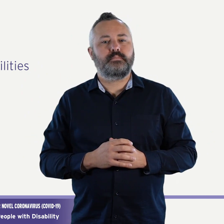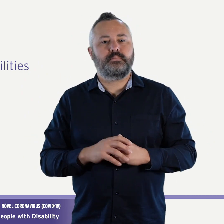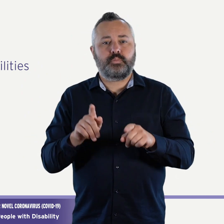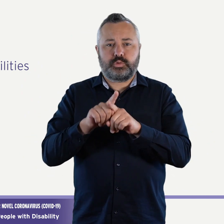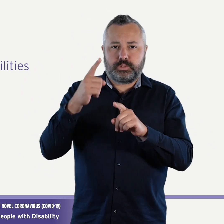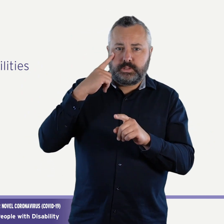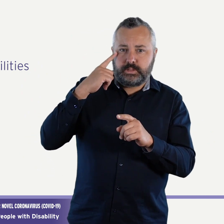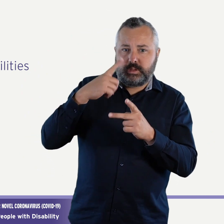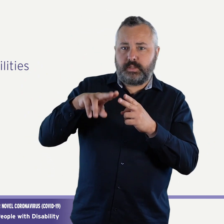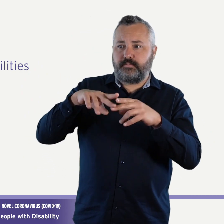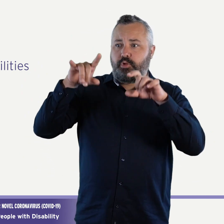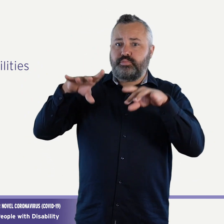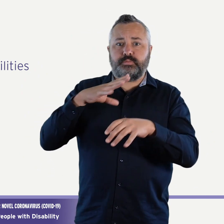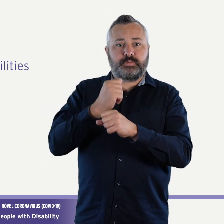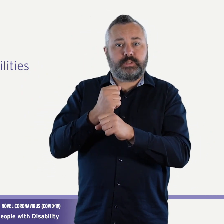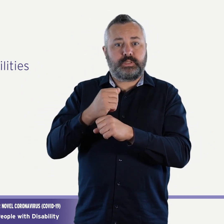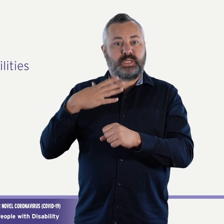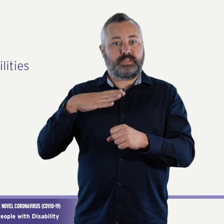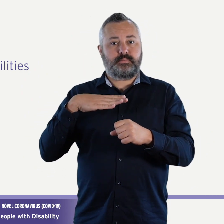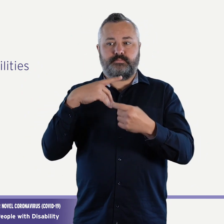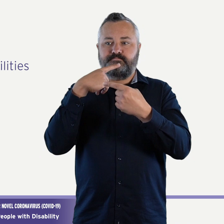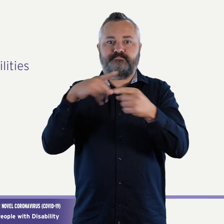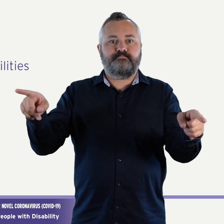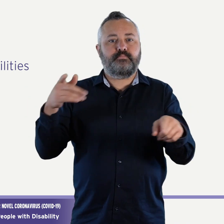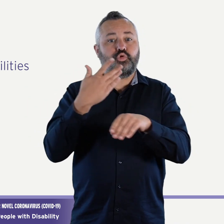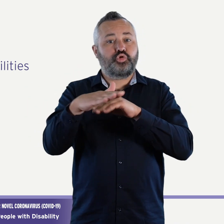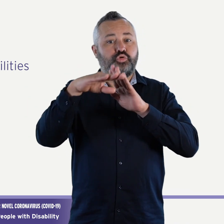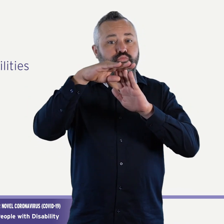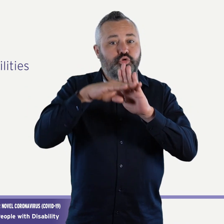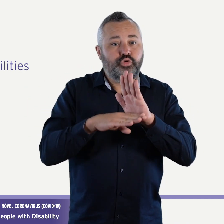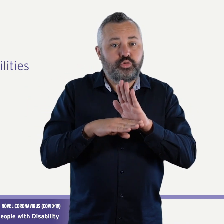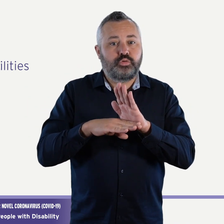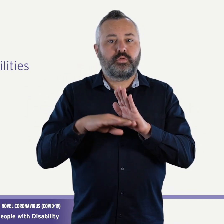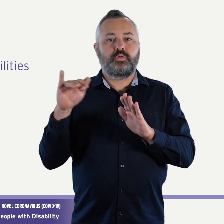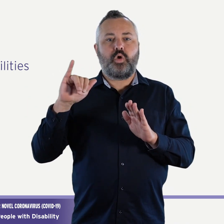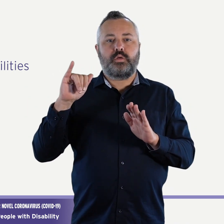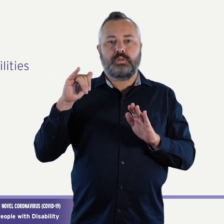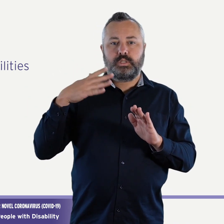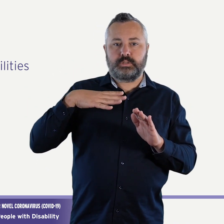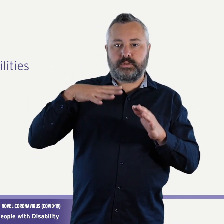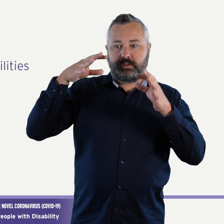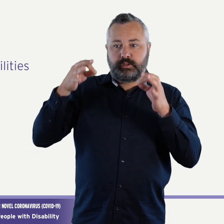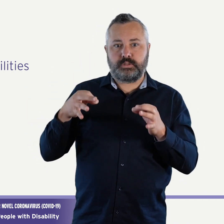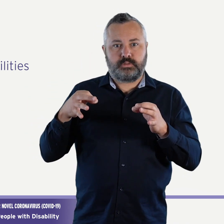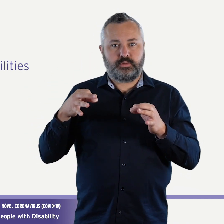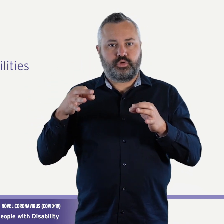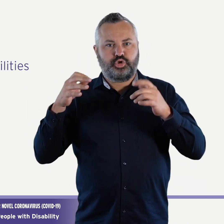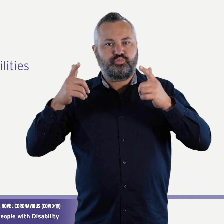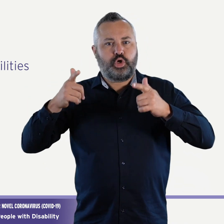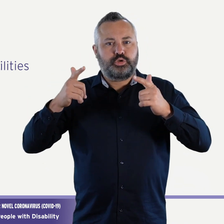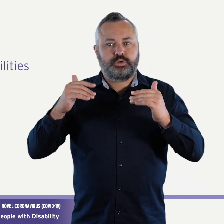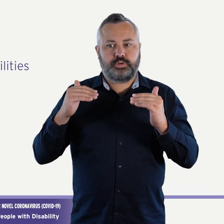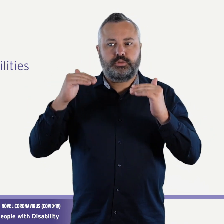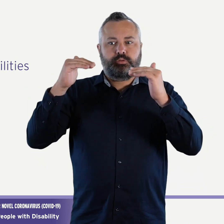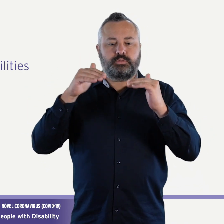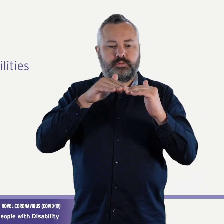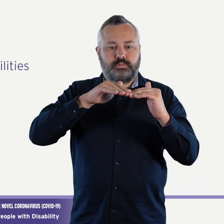To determine whether and when a national response is required; advise on thresholds for escalation;